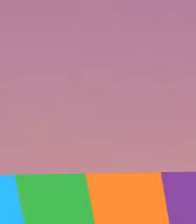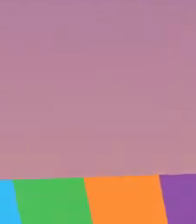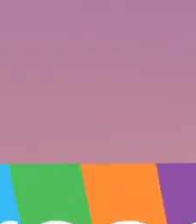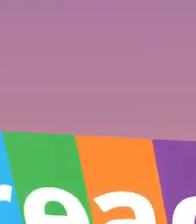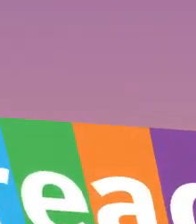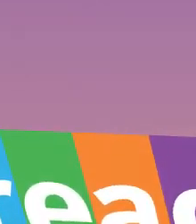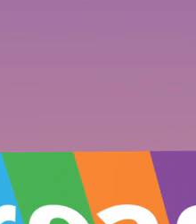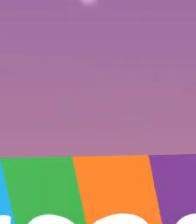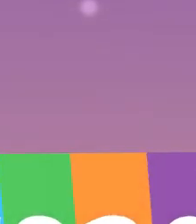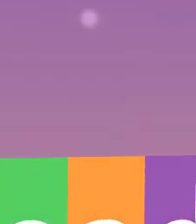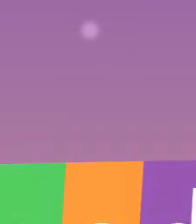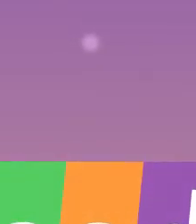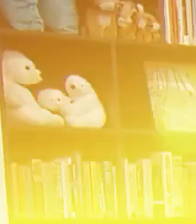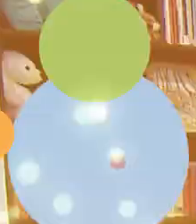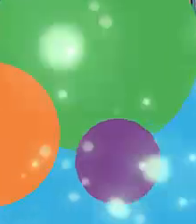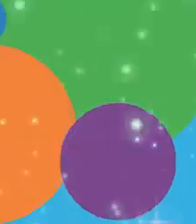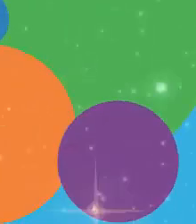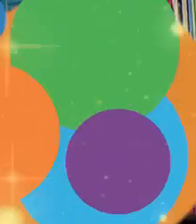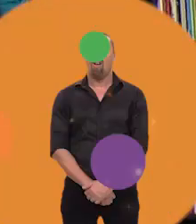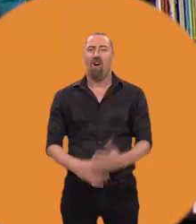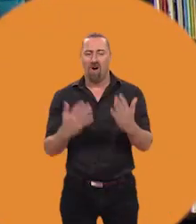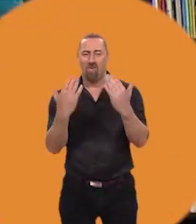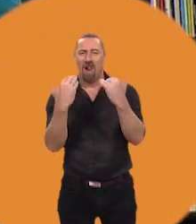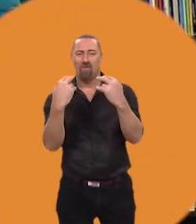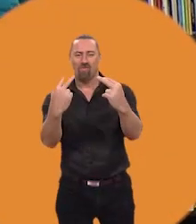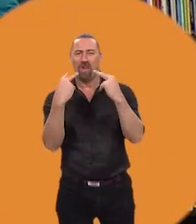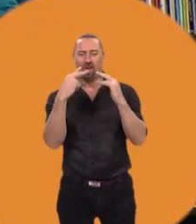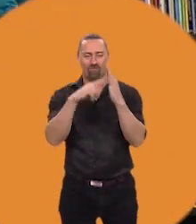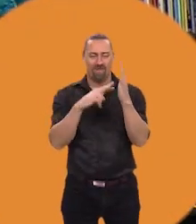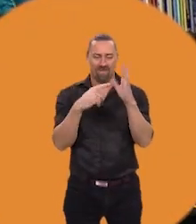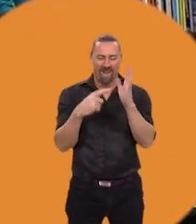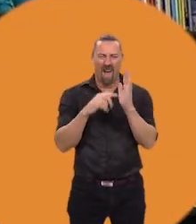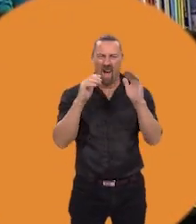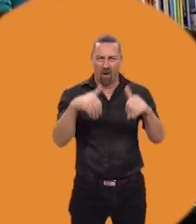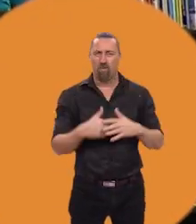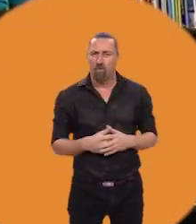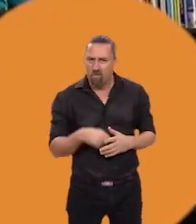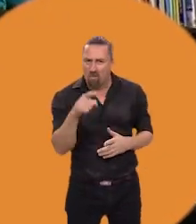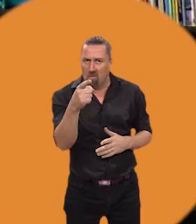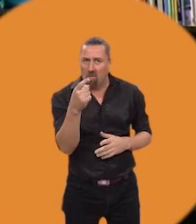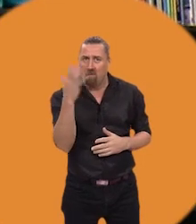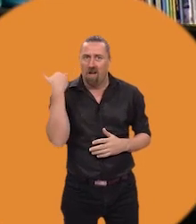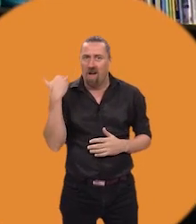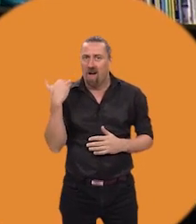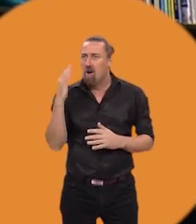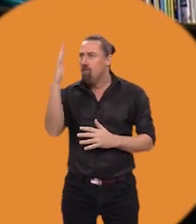[Child] Reading@home TV. Welcome back to Reading@home. Have you ever gone on a bush walk?